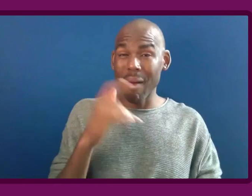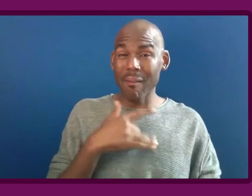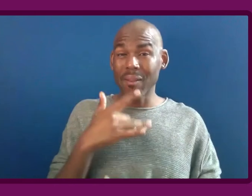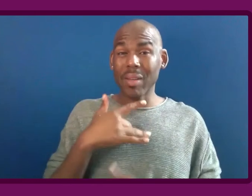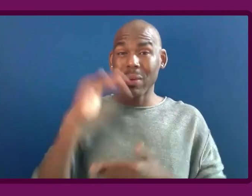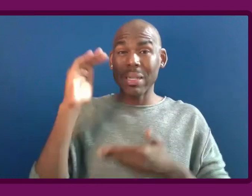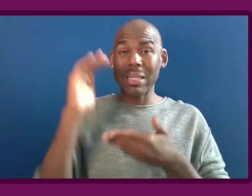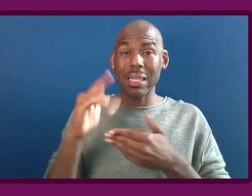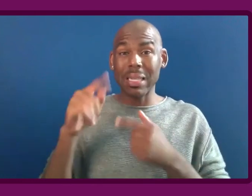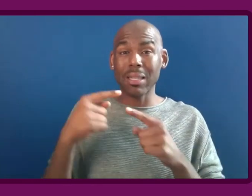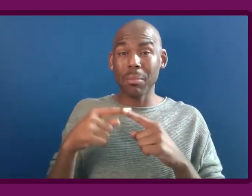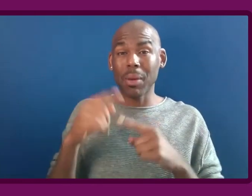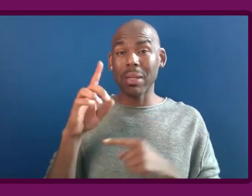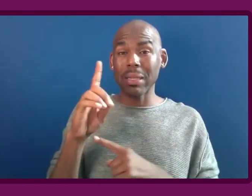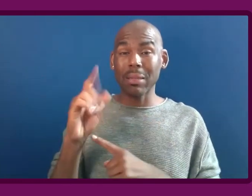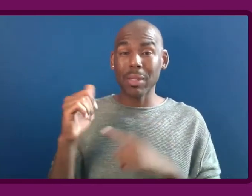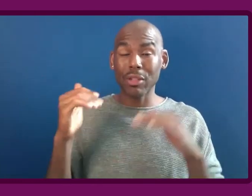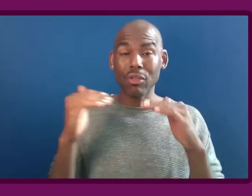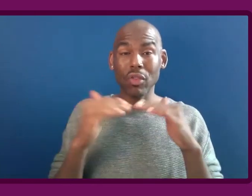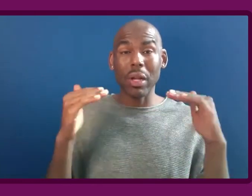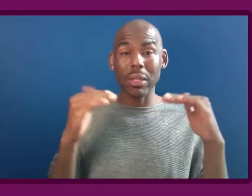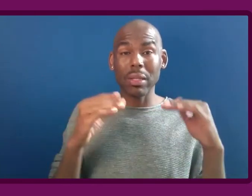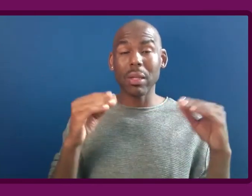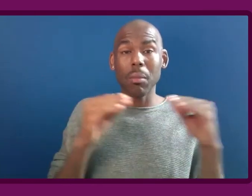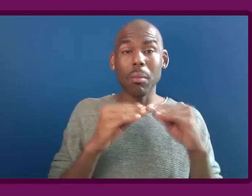Completely. Completely. Obviously it opens the door for conversation, which I think is amazing.